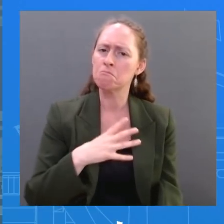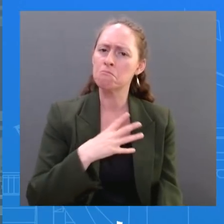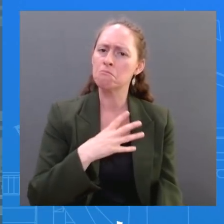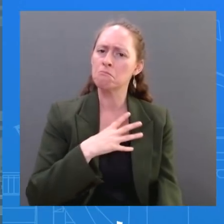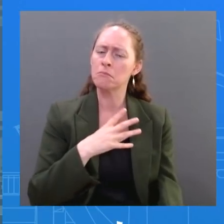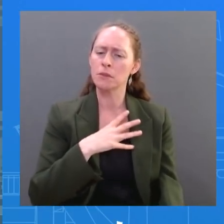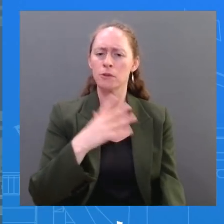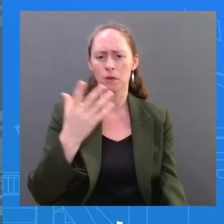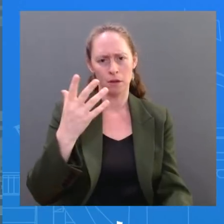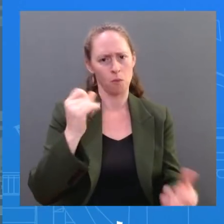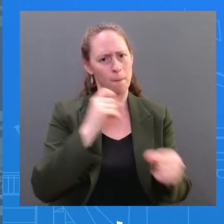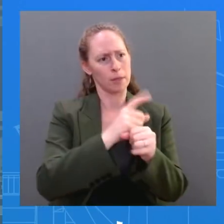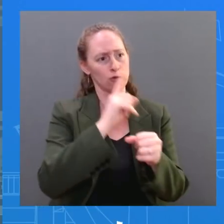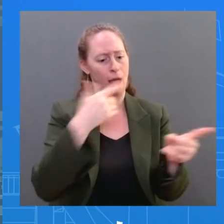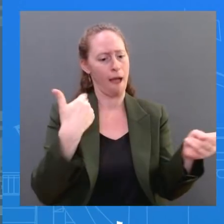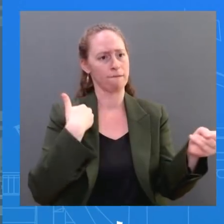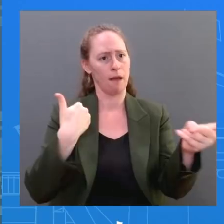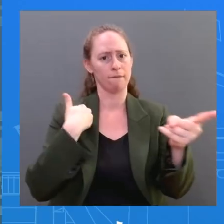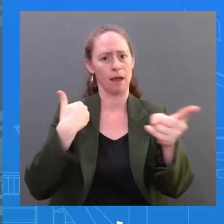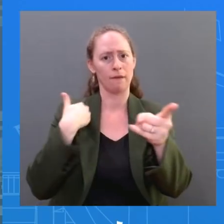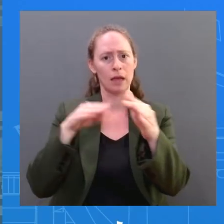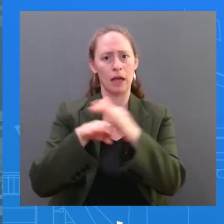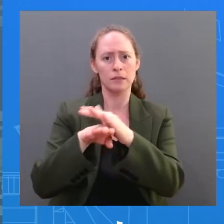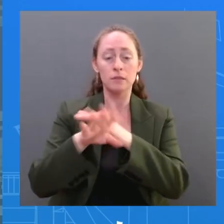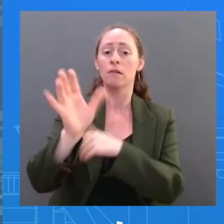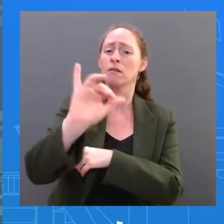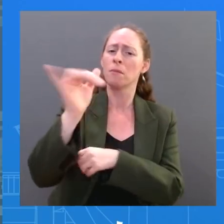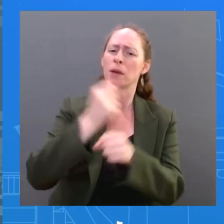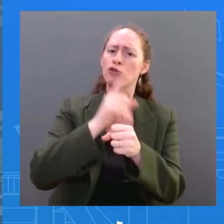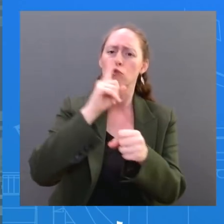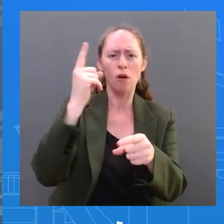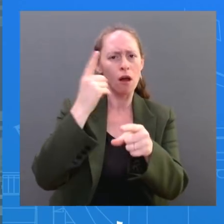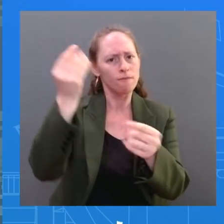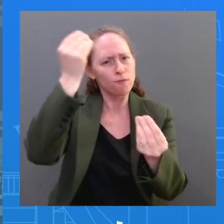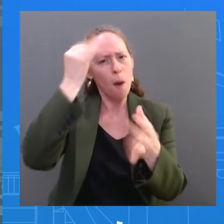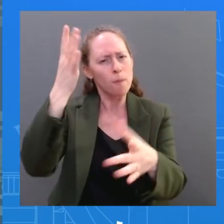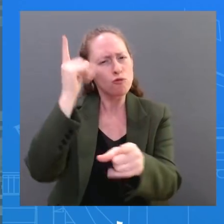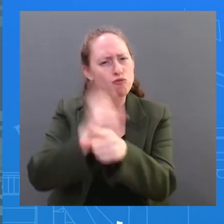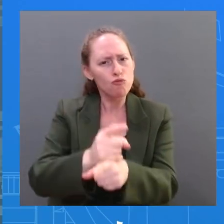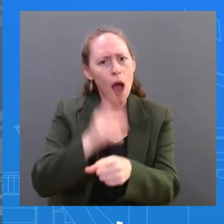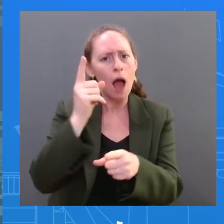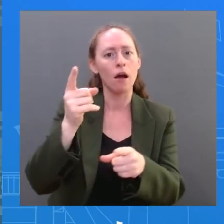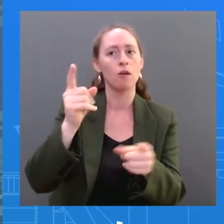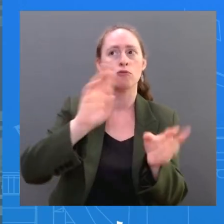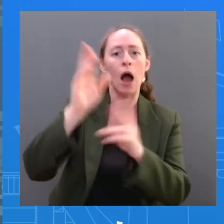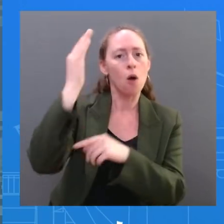You know, a sort of falsity that is already out there is that it's illegal everywhere in the country.